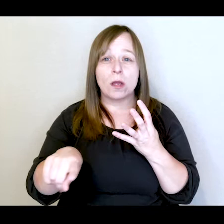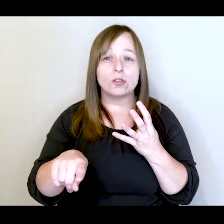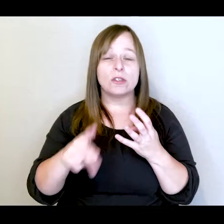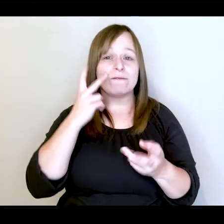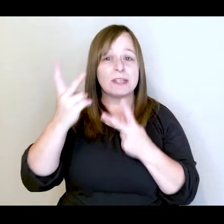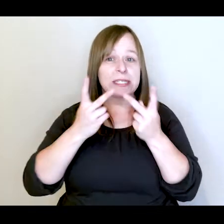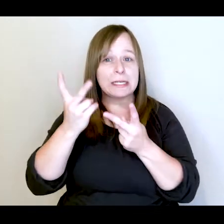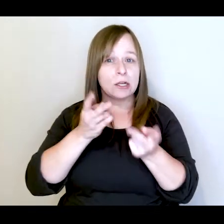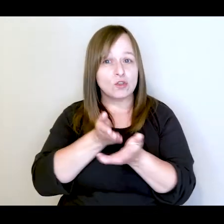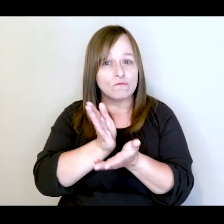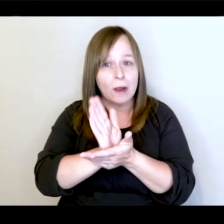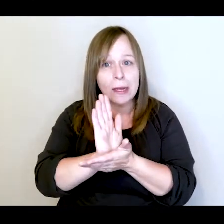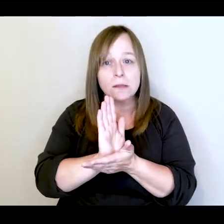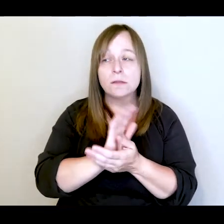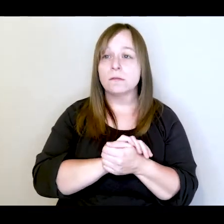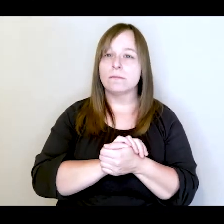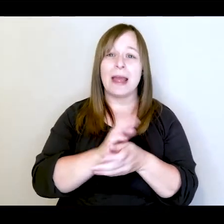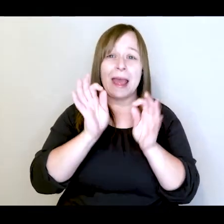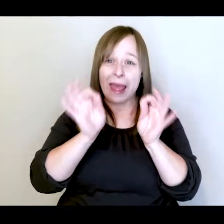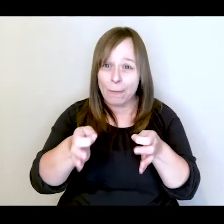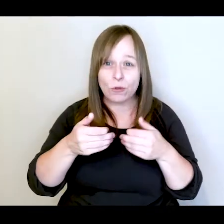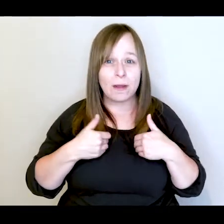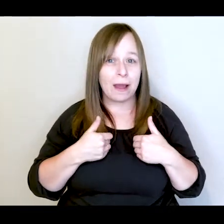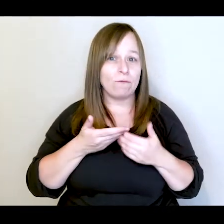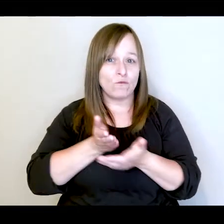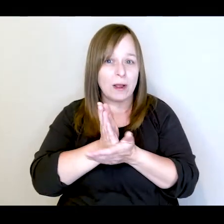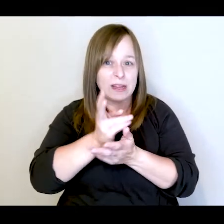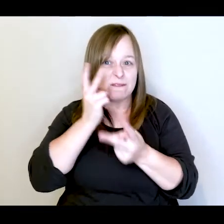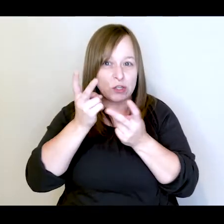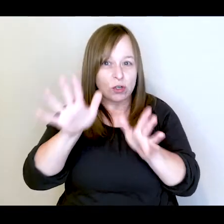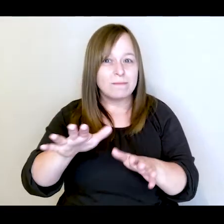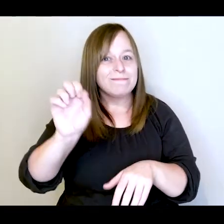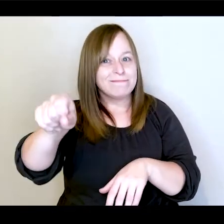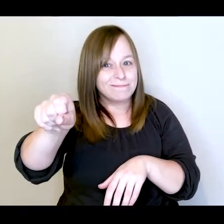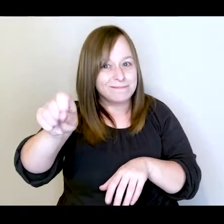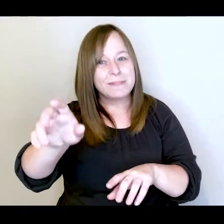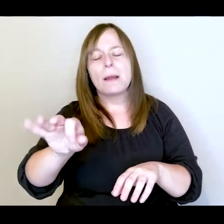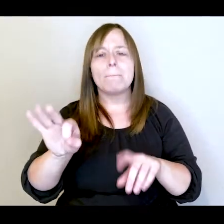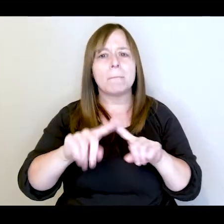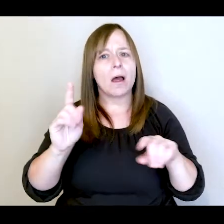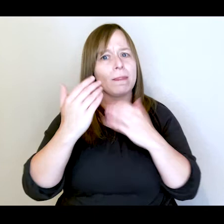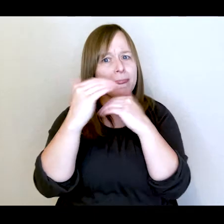visitation rights. So you absolutely have rights to visitors, but it is-- there are